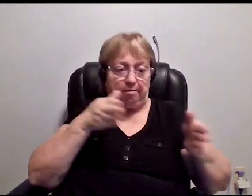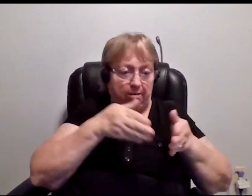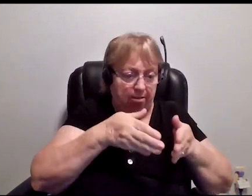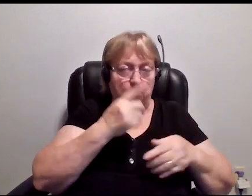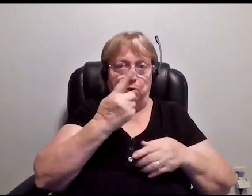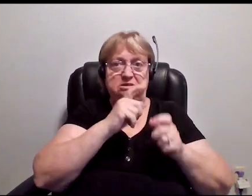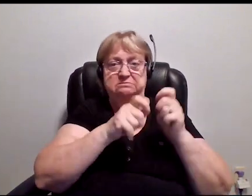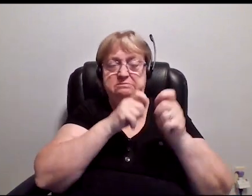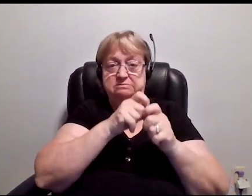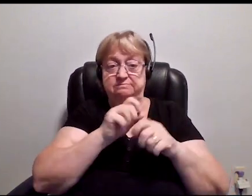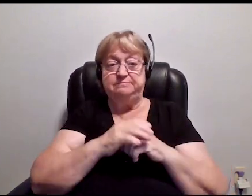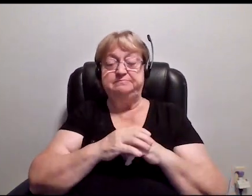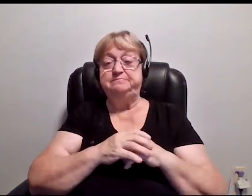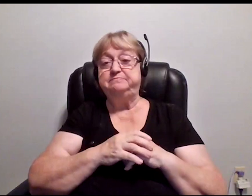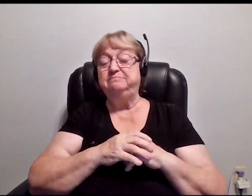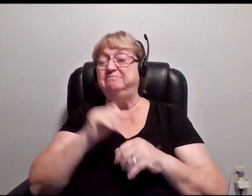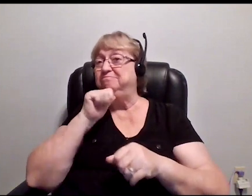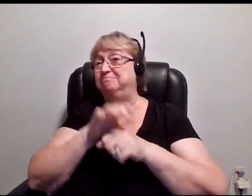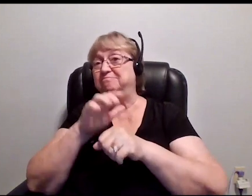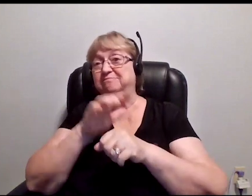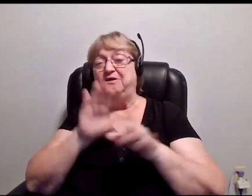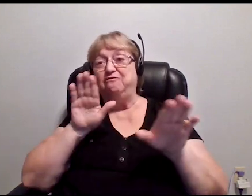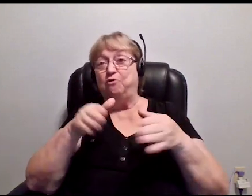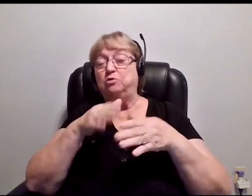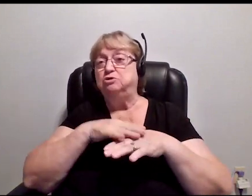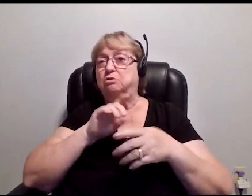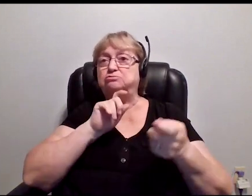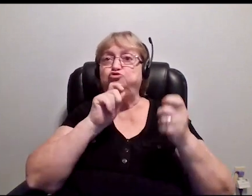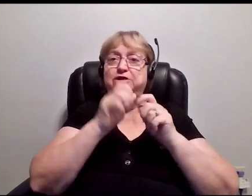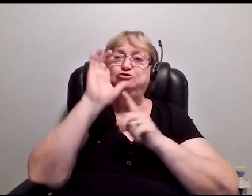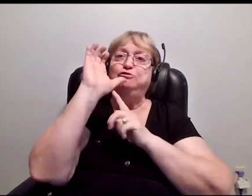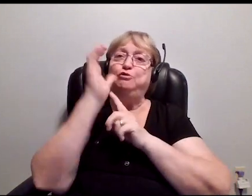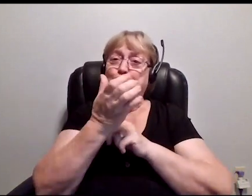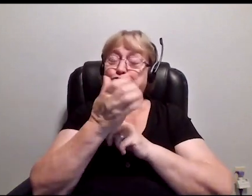There was also a lack of focus on changing the culture. We know that culture plays a really big role